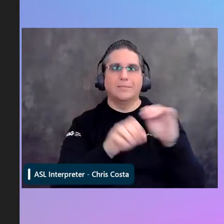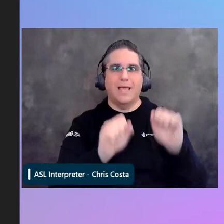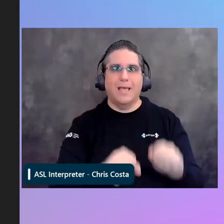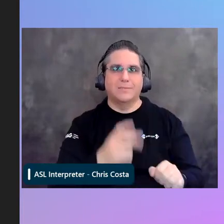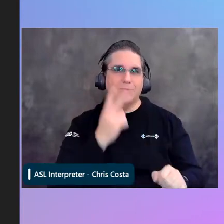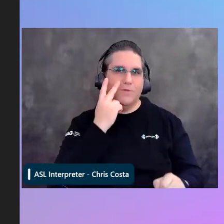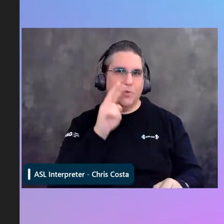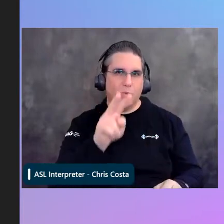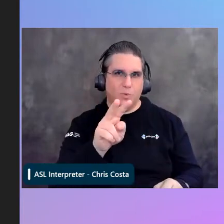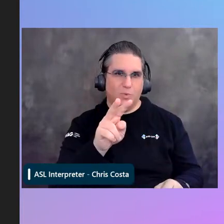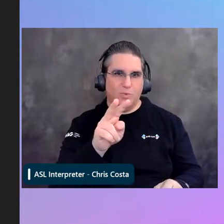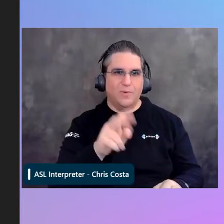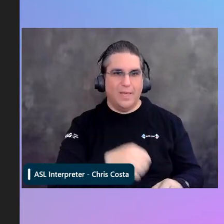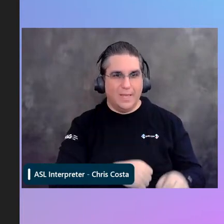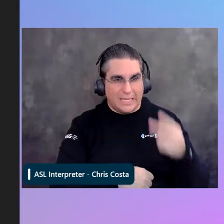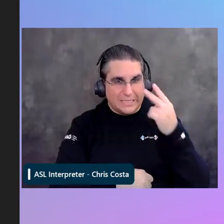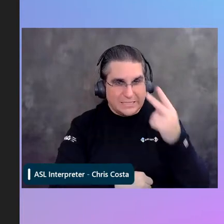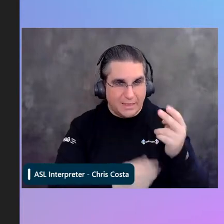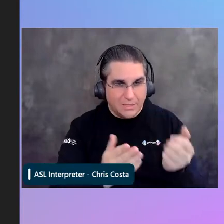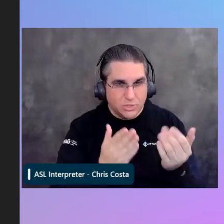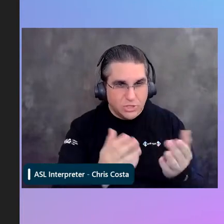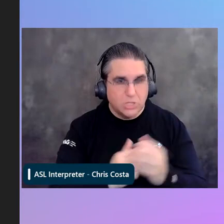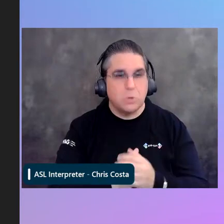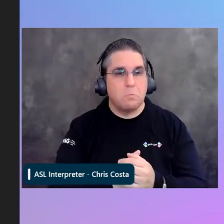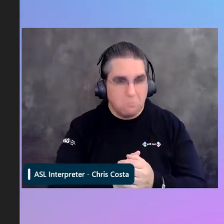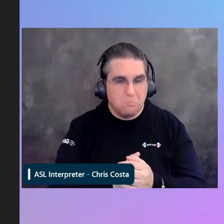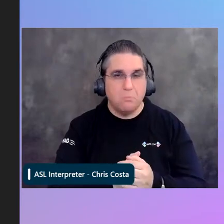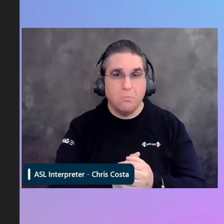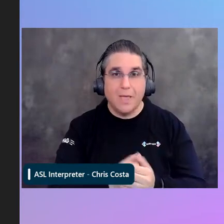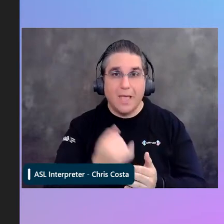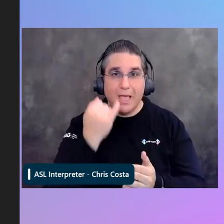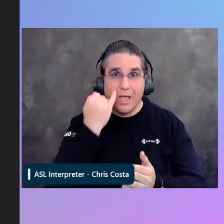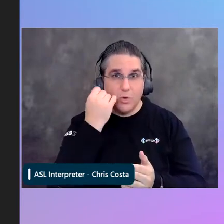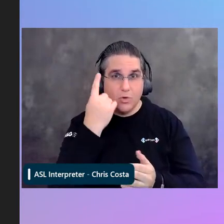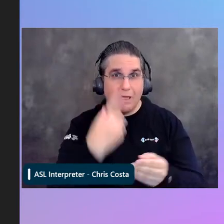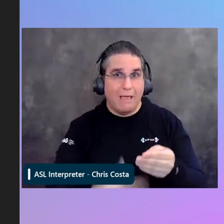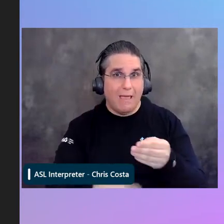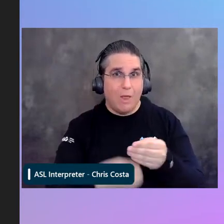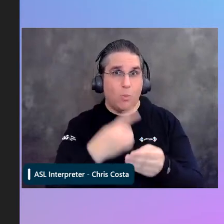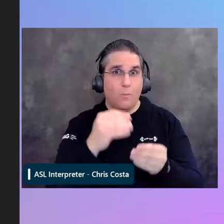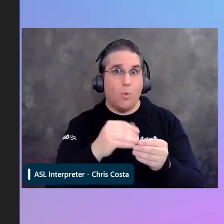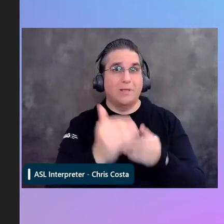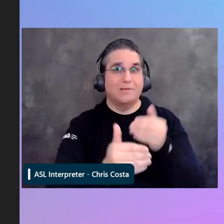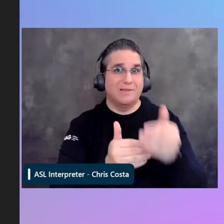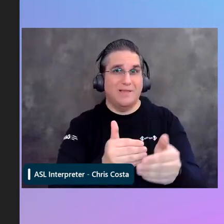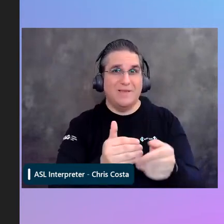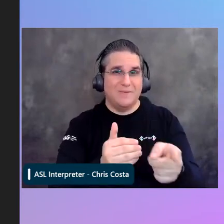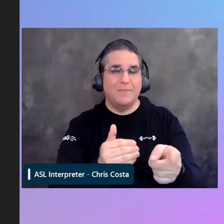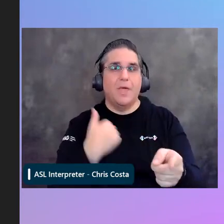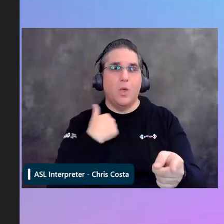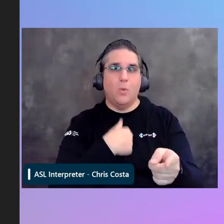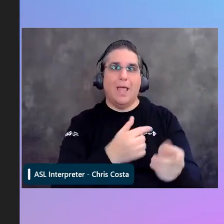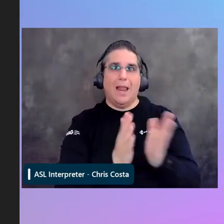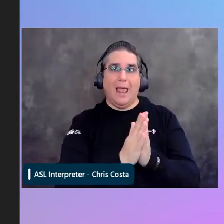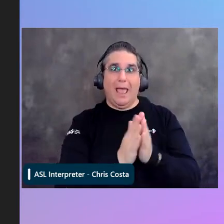suggestion one step further, we can actually ask GitHub Copilot